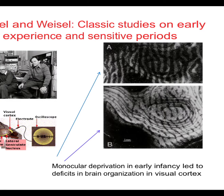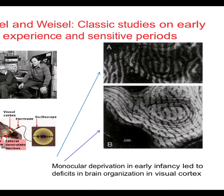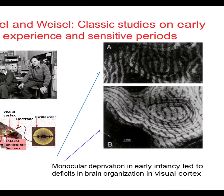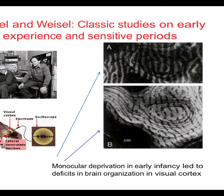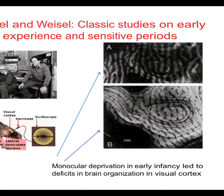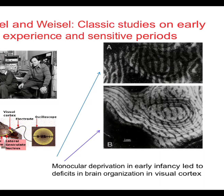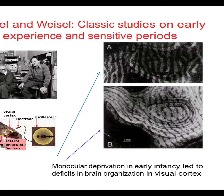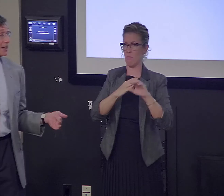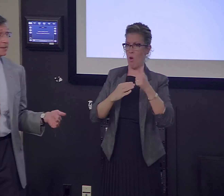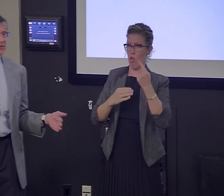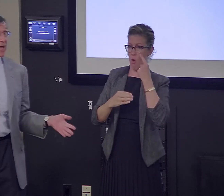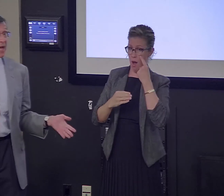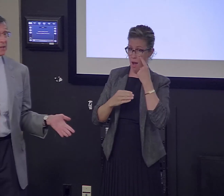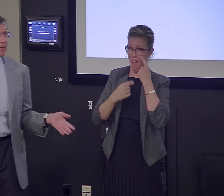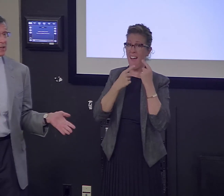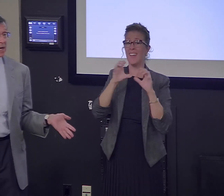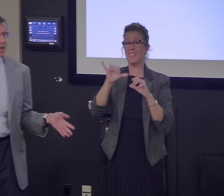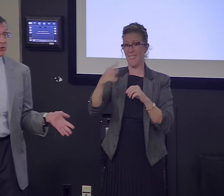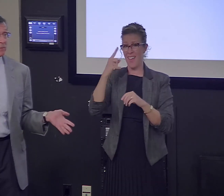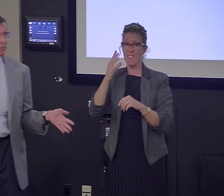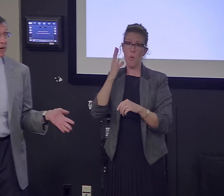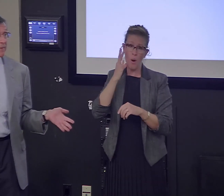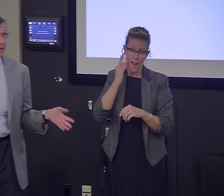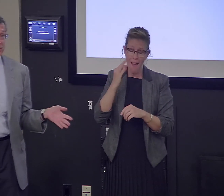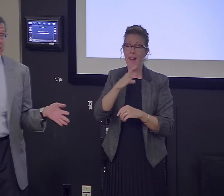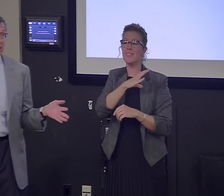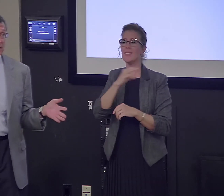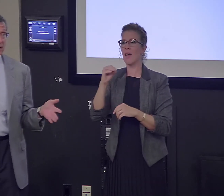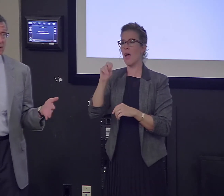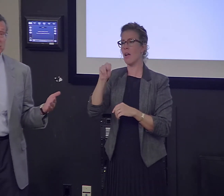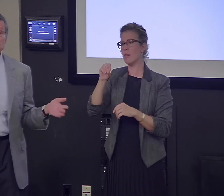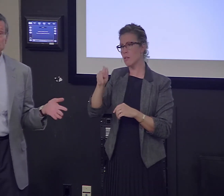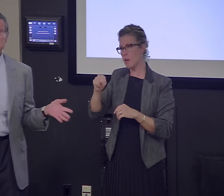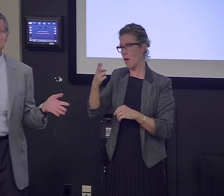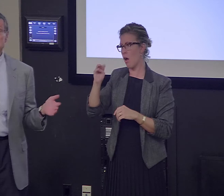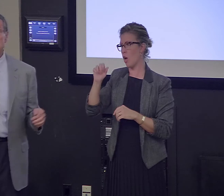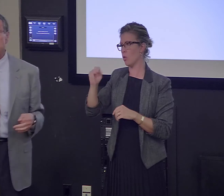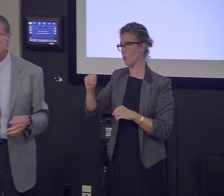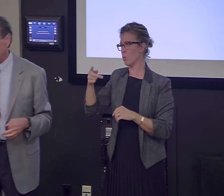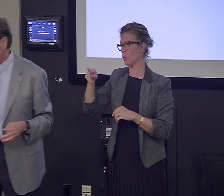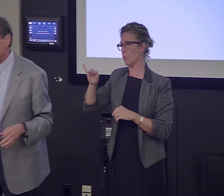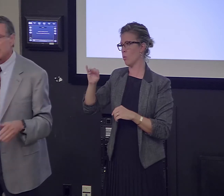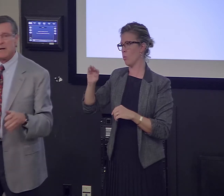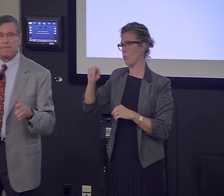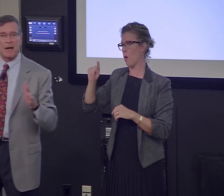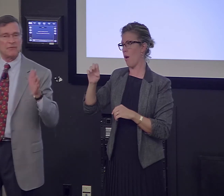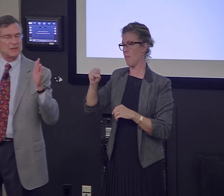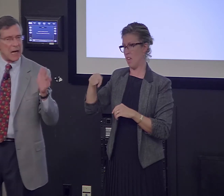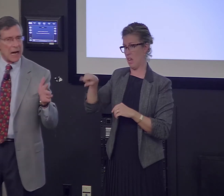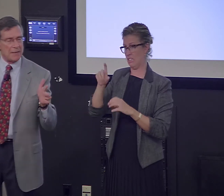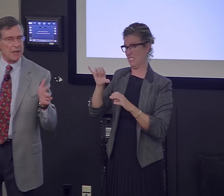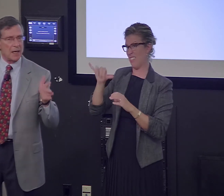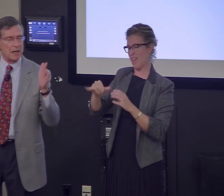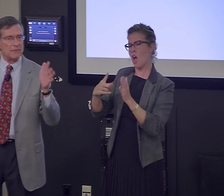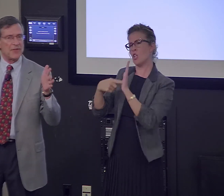they did this both in kittens and in non-human primates to demonstrate the effects of timing of